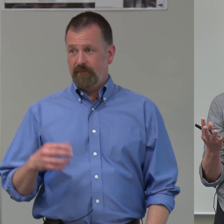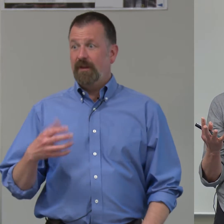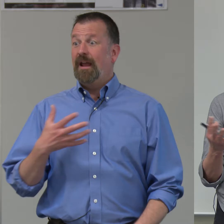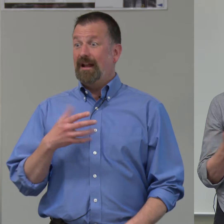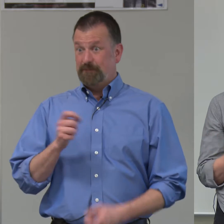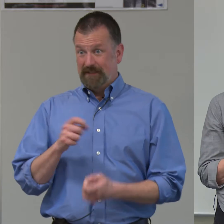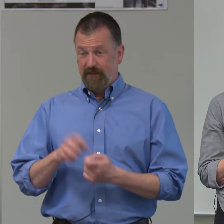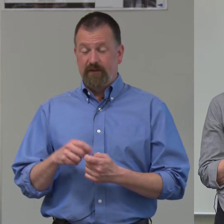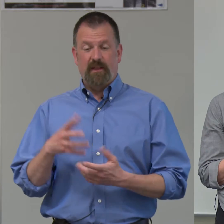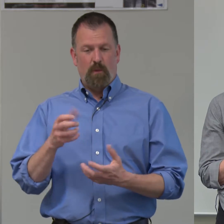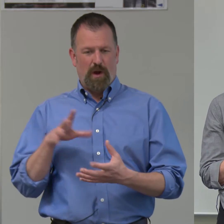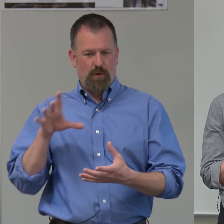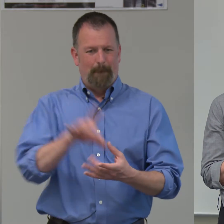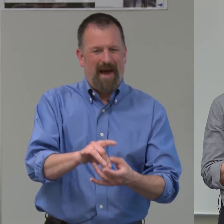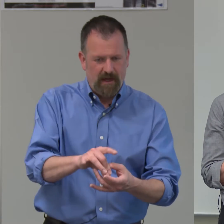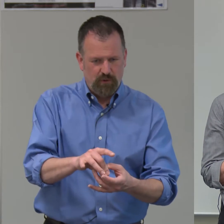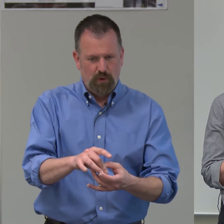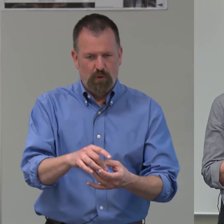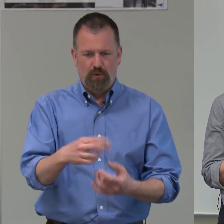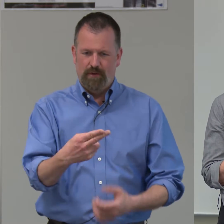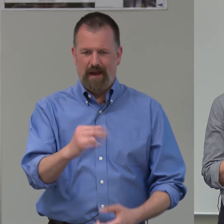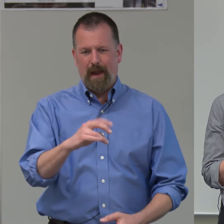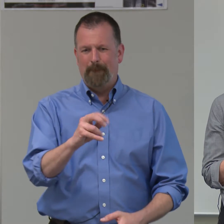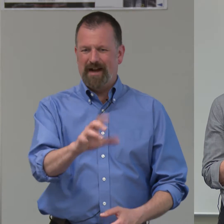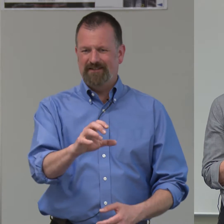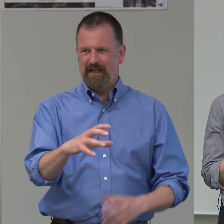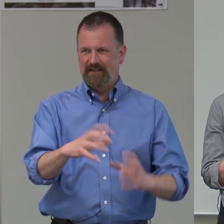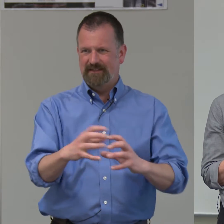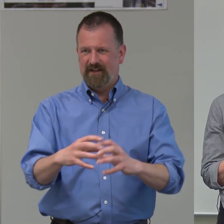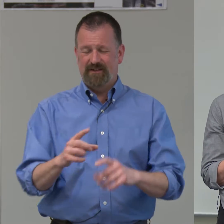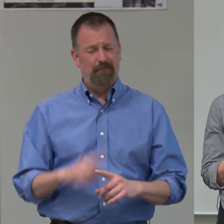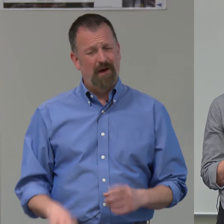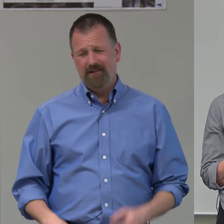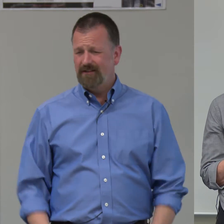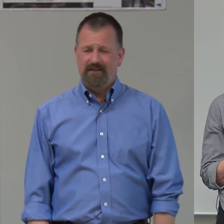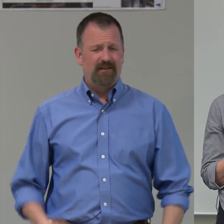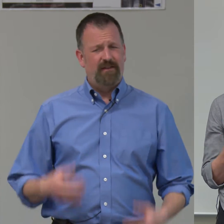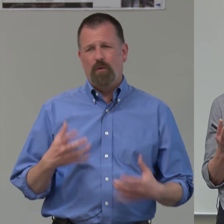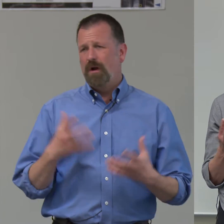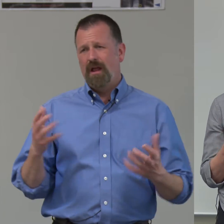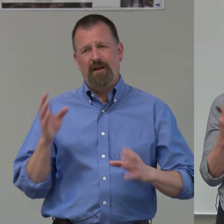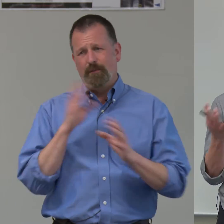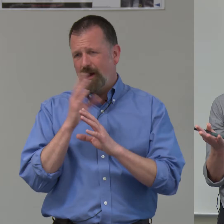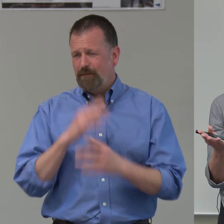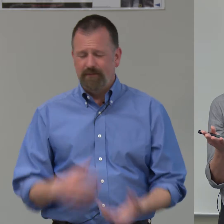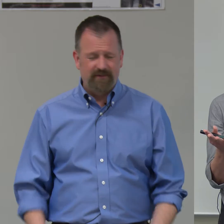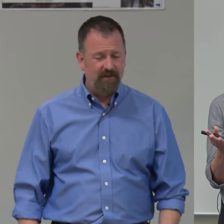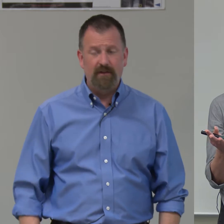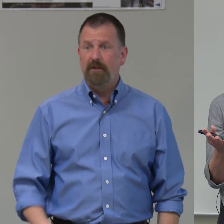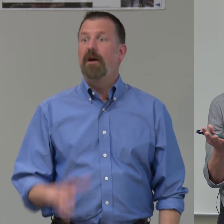to these hypoxic cells, but there were problems with most of those, and, even so, if you put drug in,